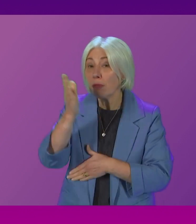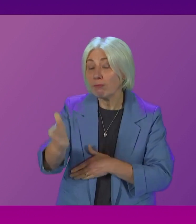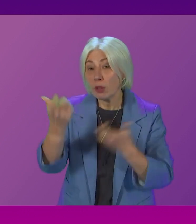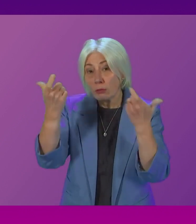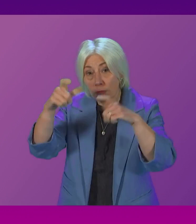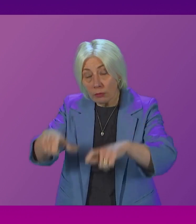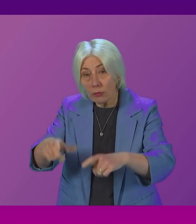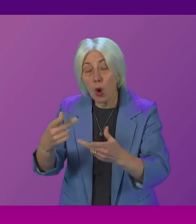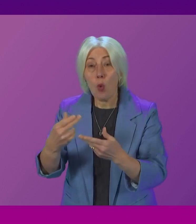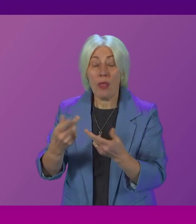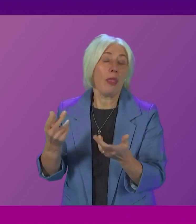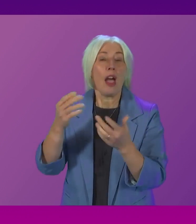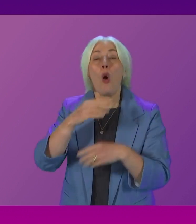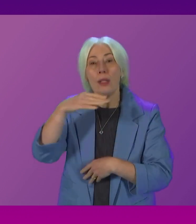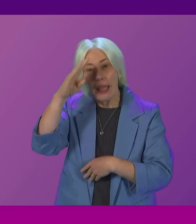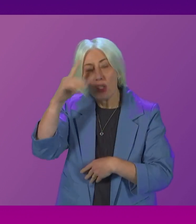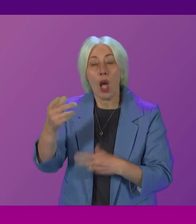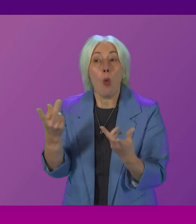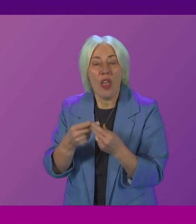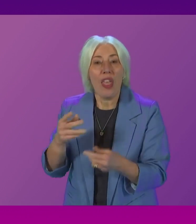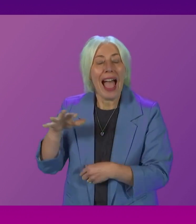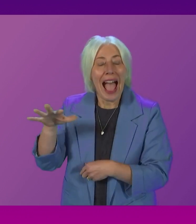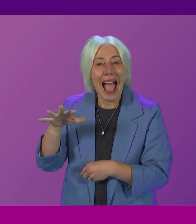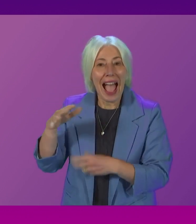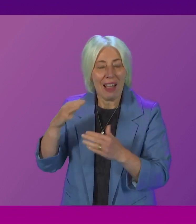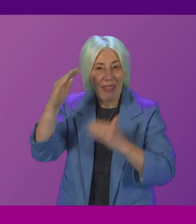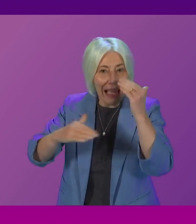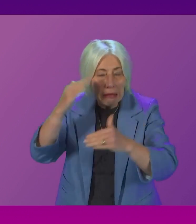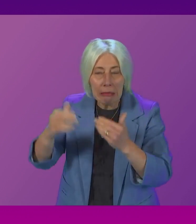members of the wider homeless population and without cooking or laundry facilities.